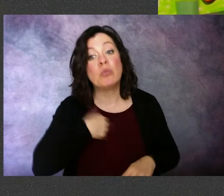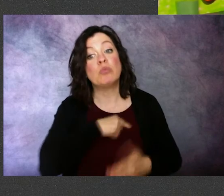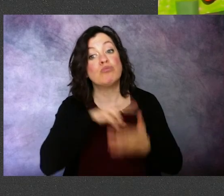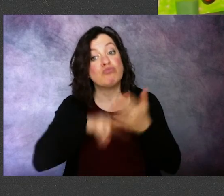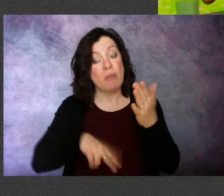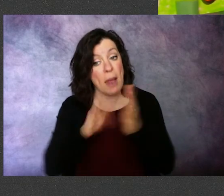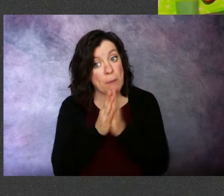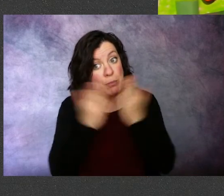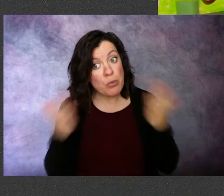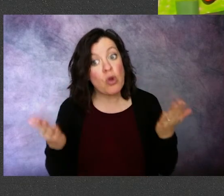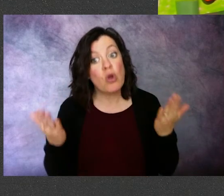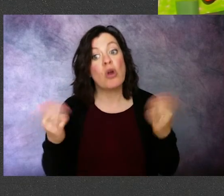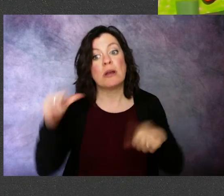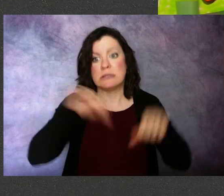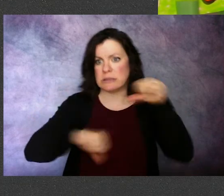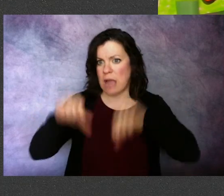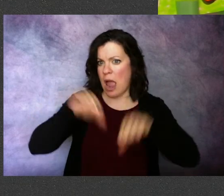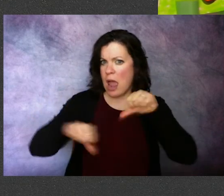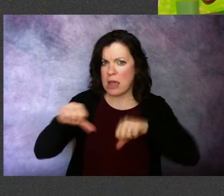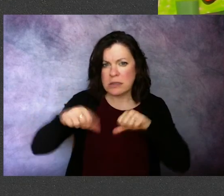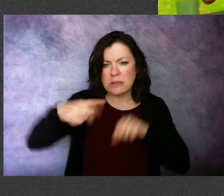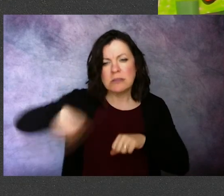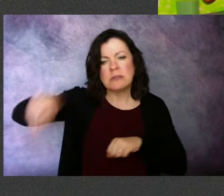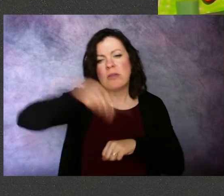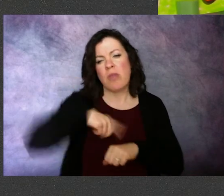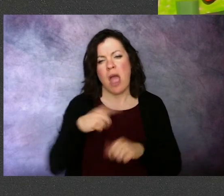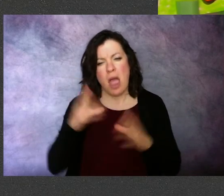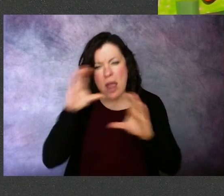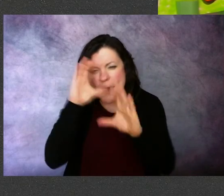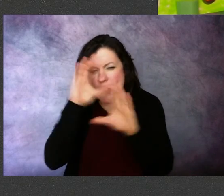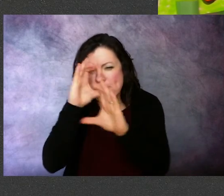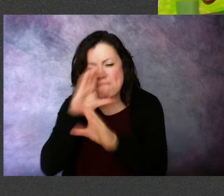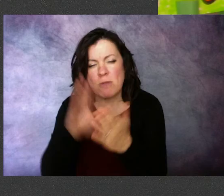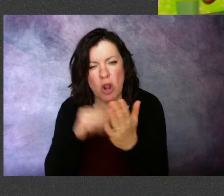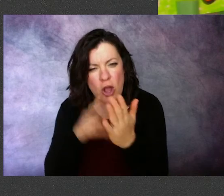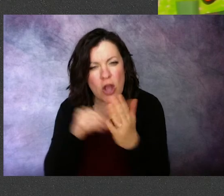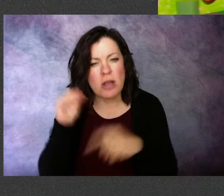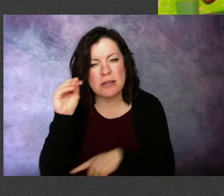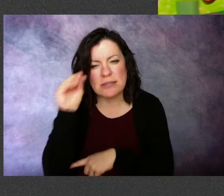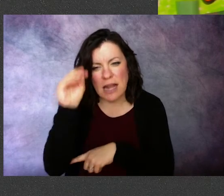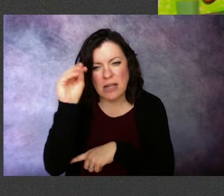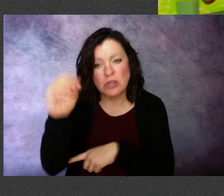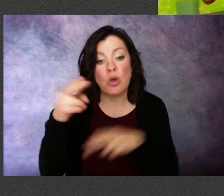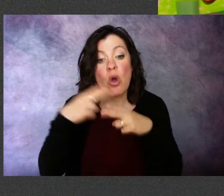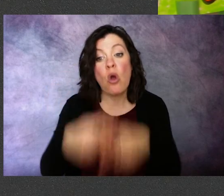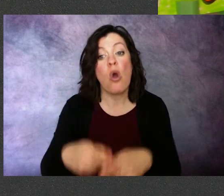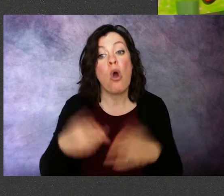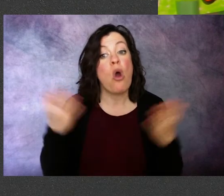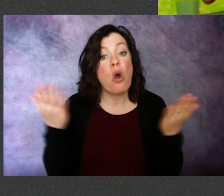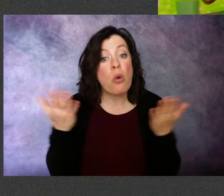how scientists have helped us learn about dinosaurs. They've, called paleontologists.